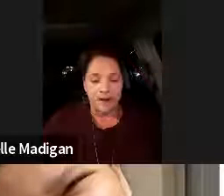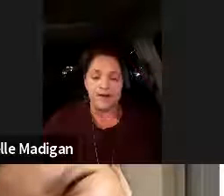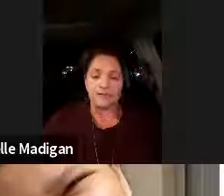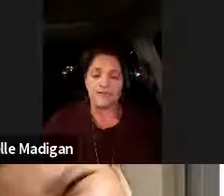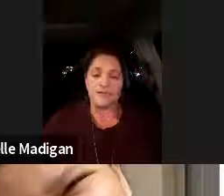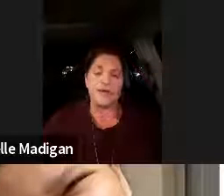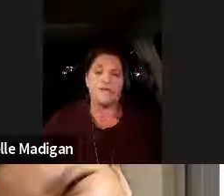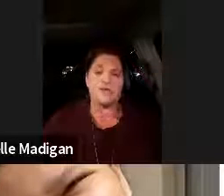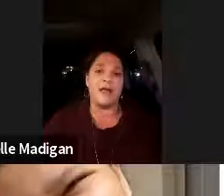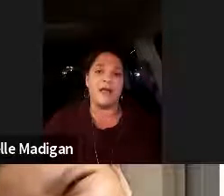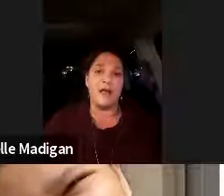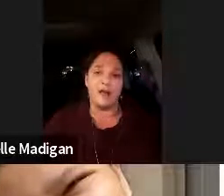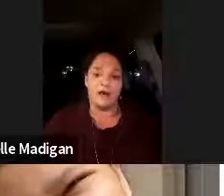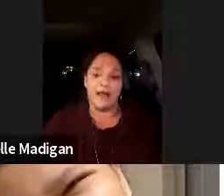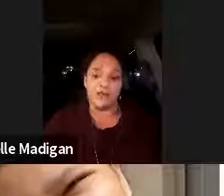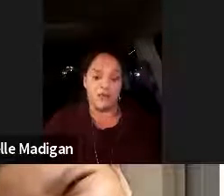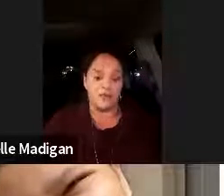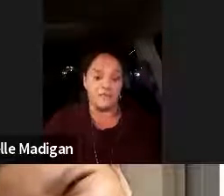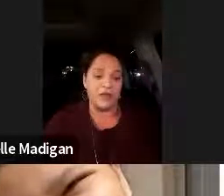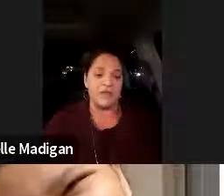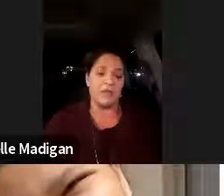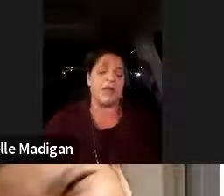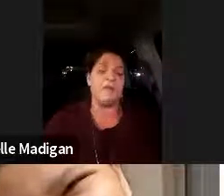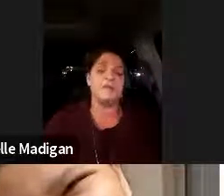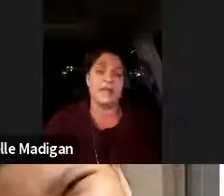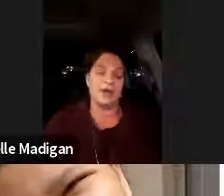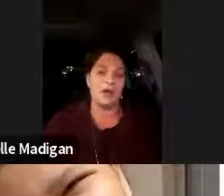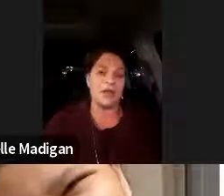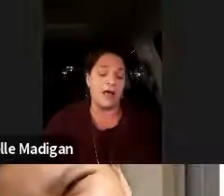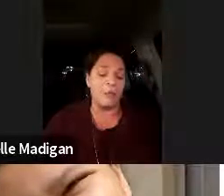Richelle Madigan: Our families deserve to rank higher in our nation than 43rd when it comes to getting our kids help.